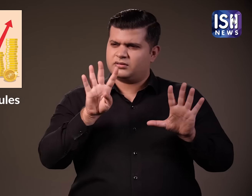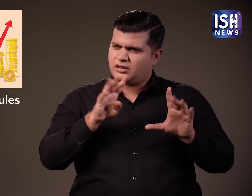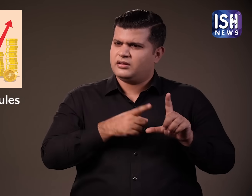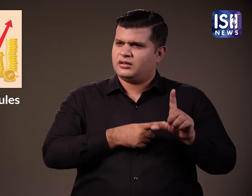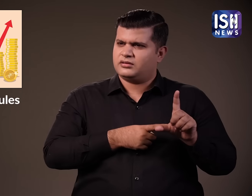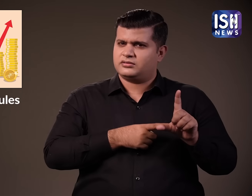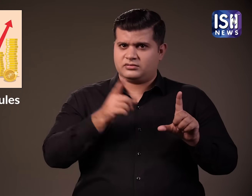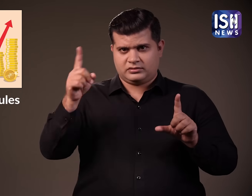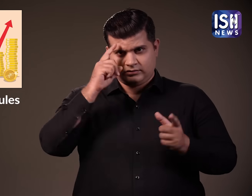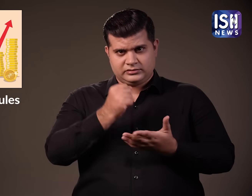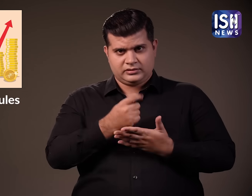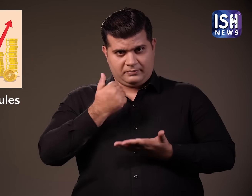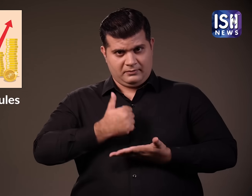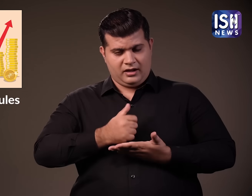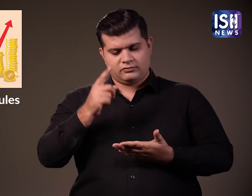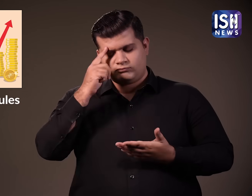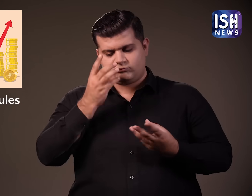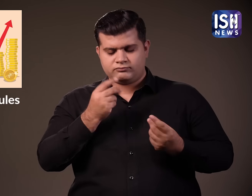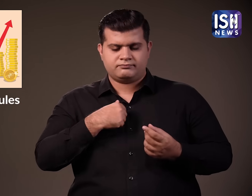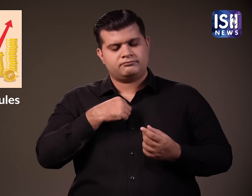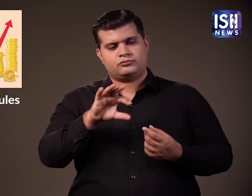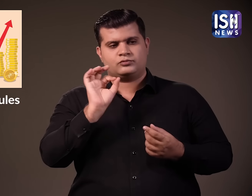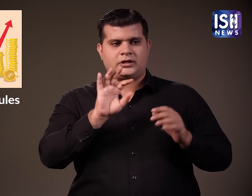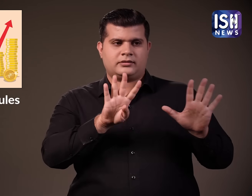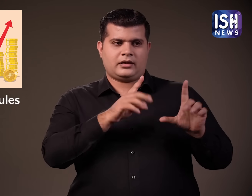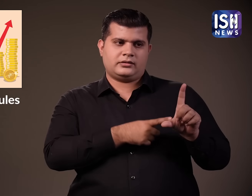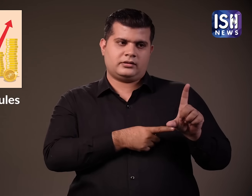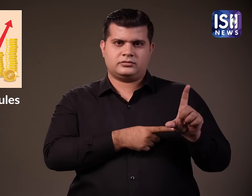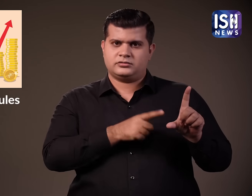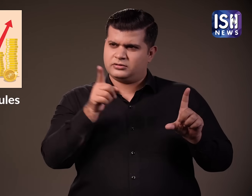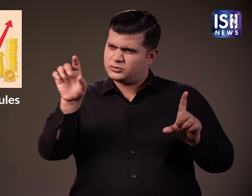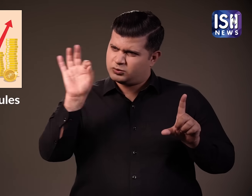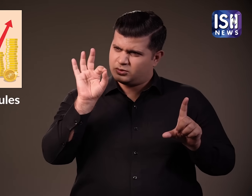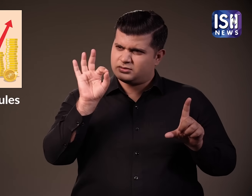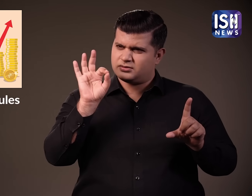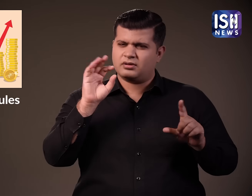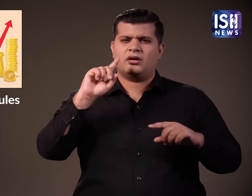How did they know? Did the bank decide on its own that it will be 9 years?